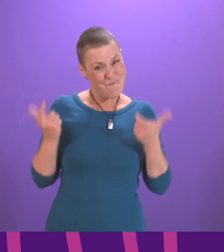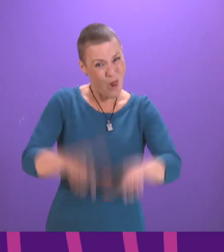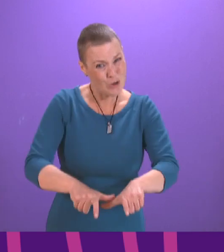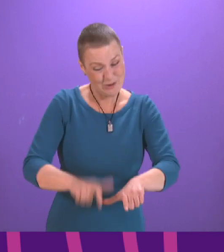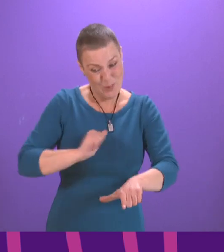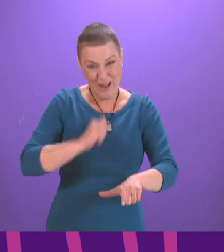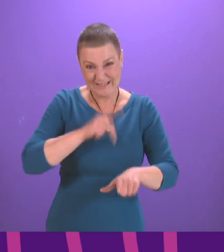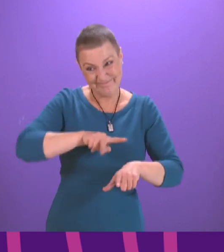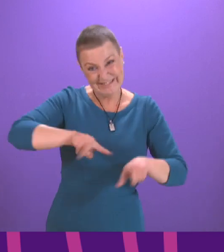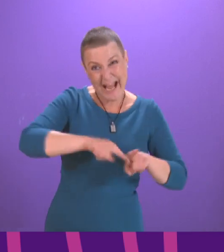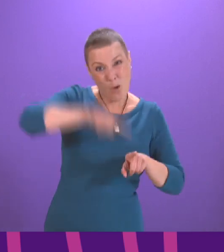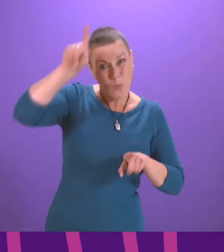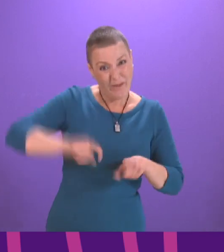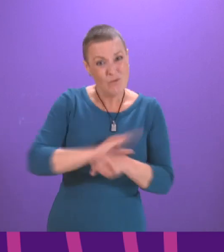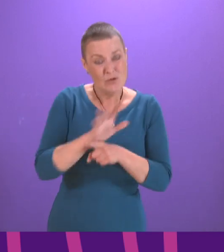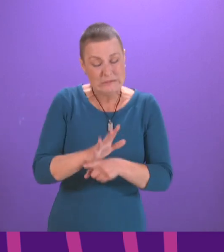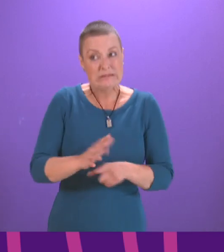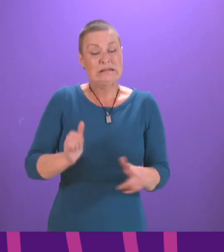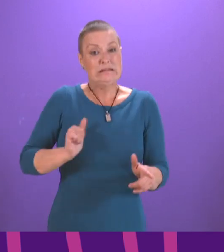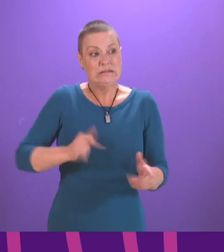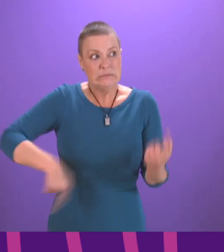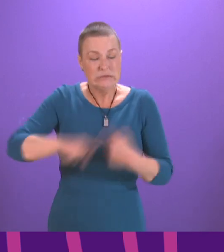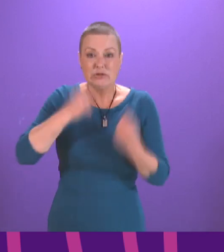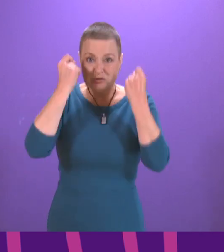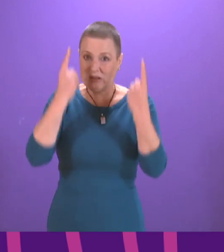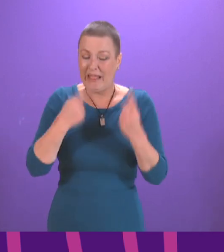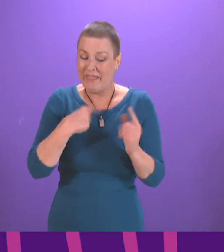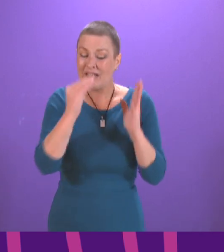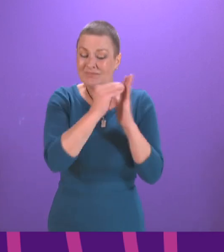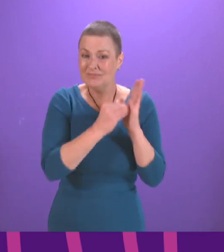and at a time when we are all facing up to the dawning realisation that those restrictions,